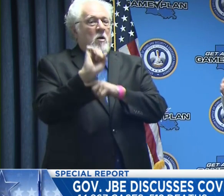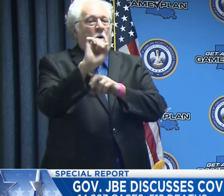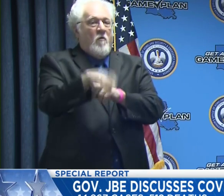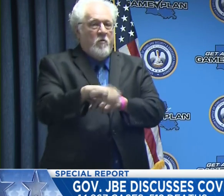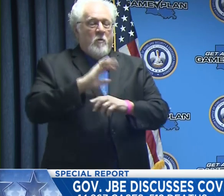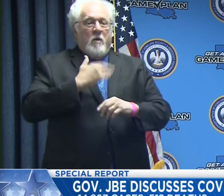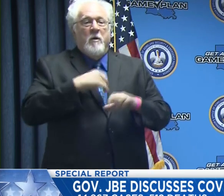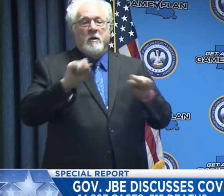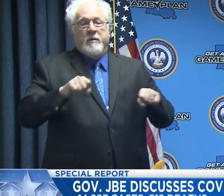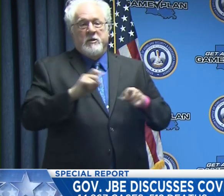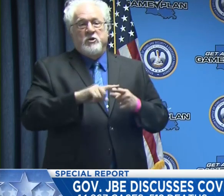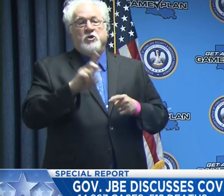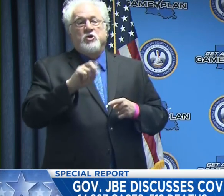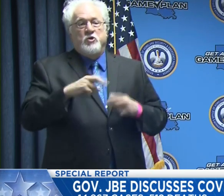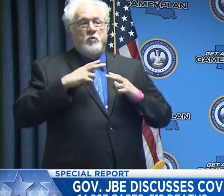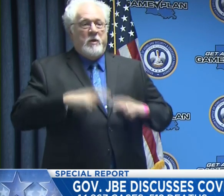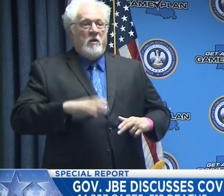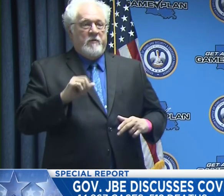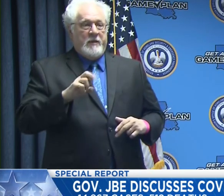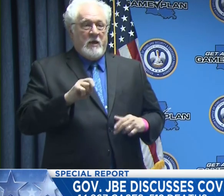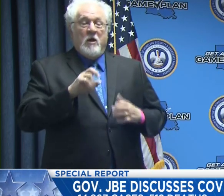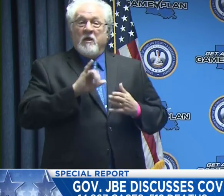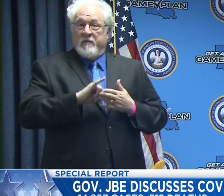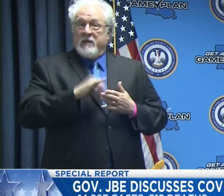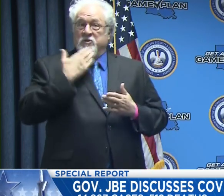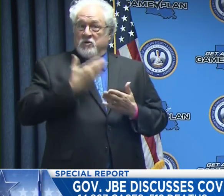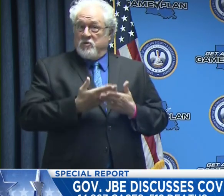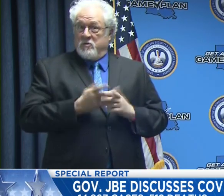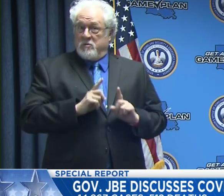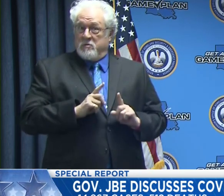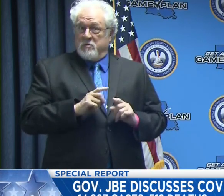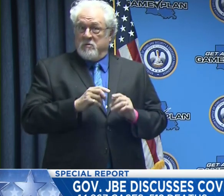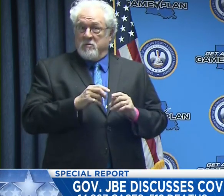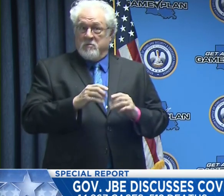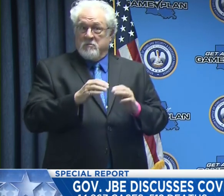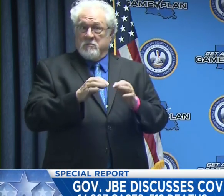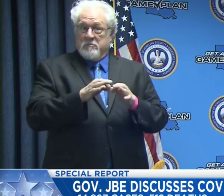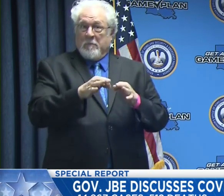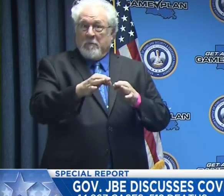WEEKS. WE KNOW WE'RE PUSHING OUT IN TIME THE DAY WE WANT TO -- THE